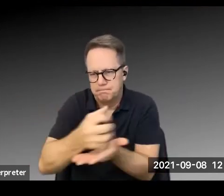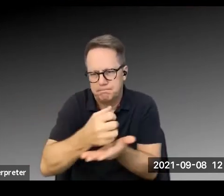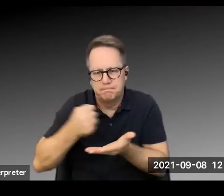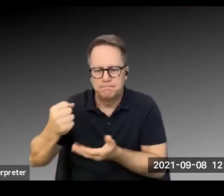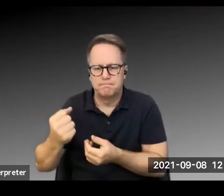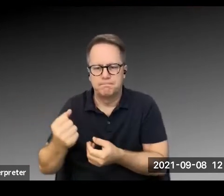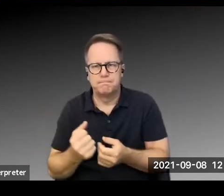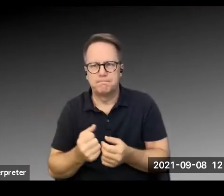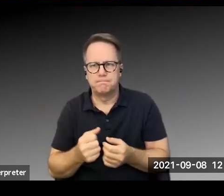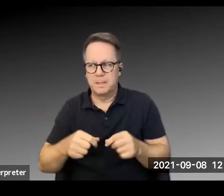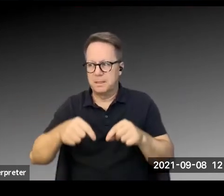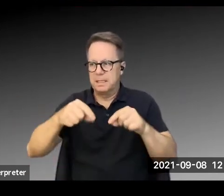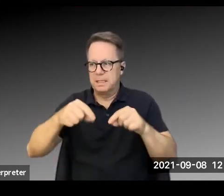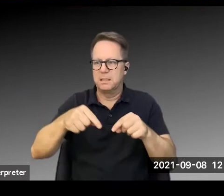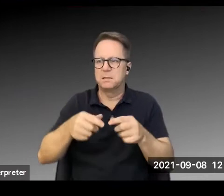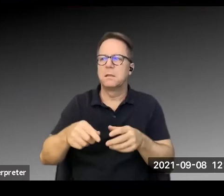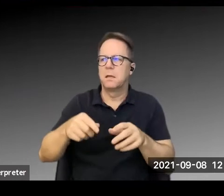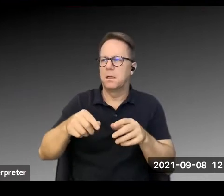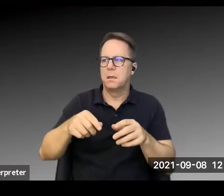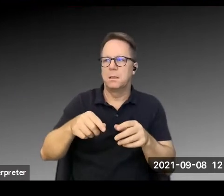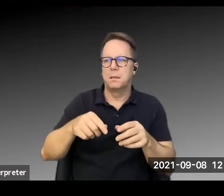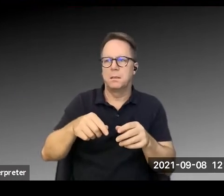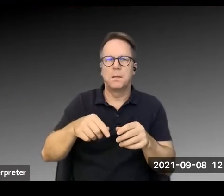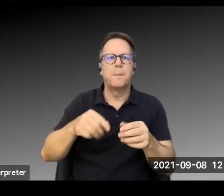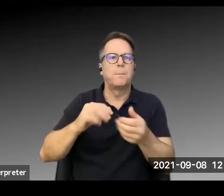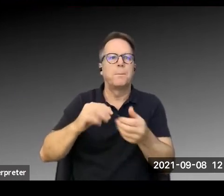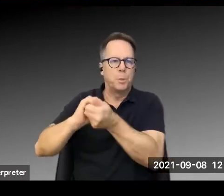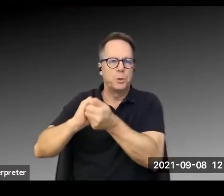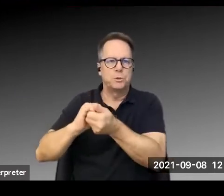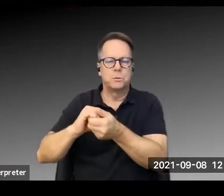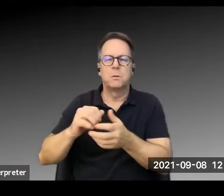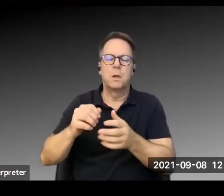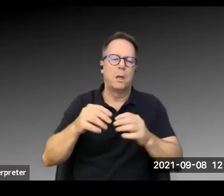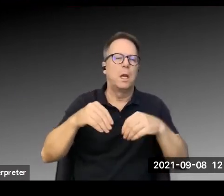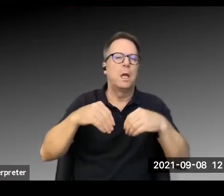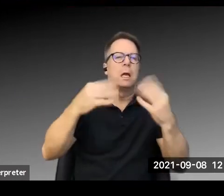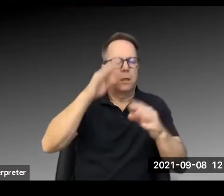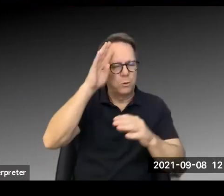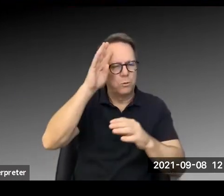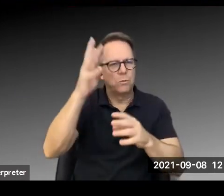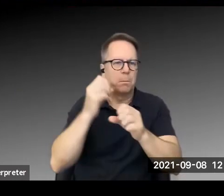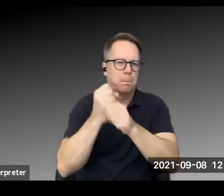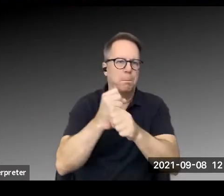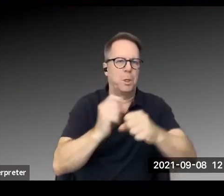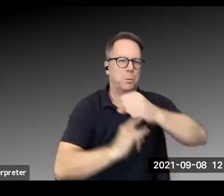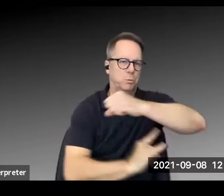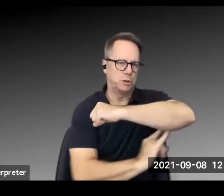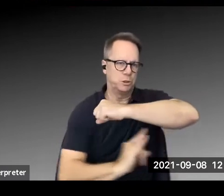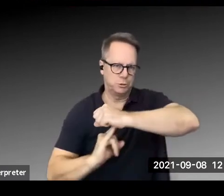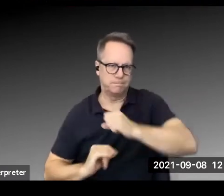These are the trust of the partners who create a bridge for these marginalized communities.